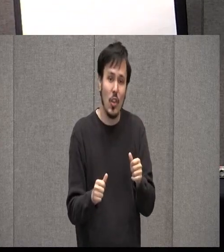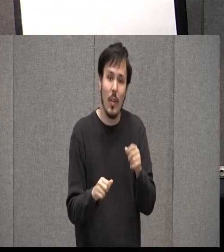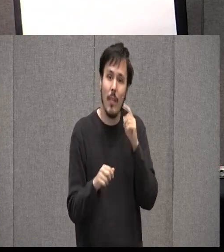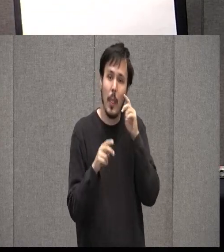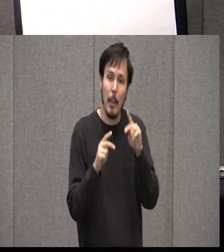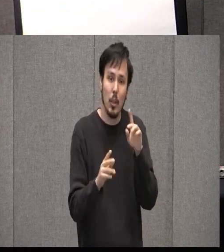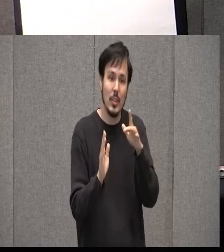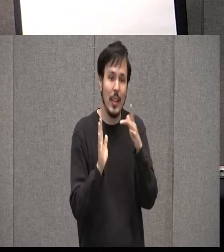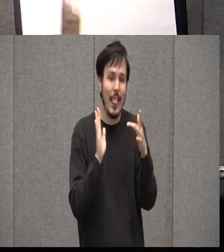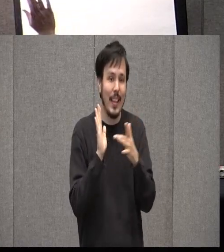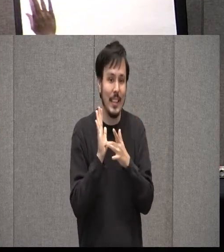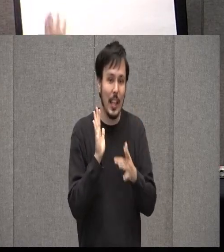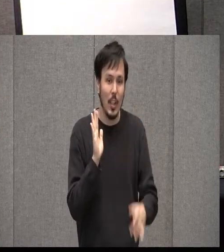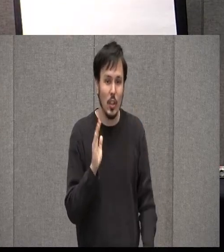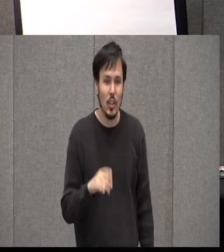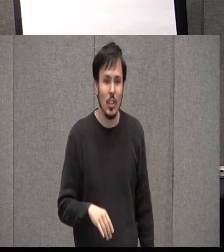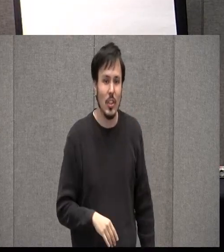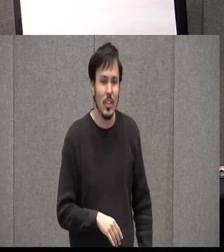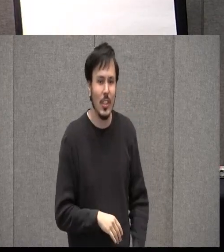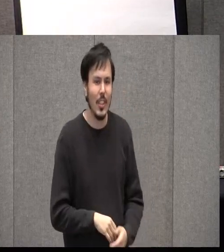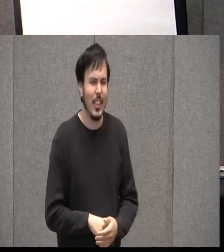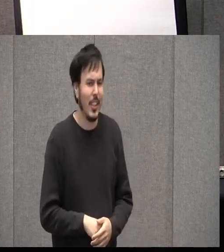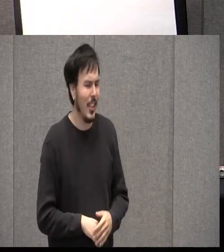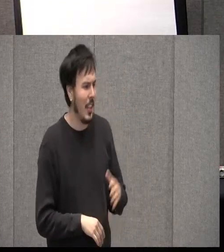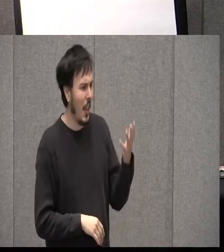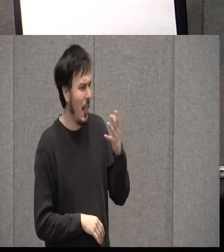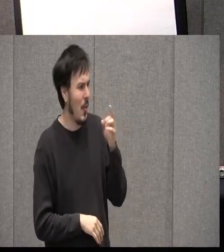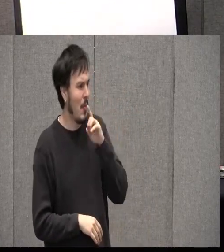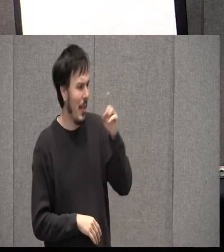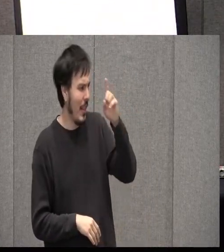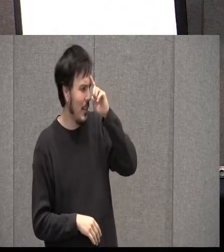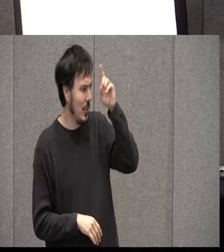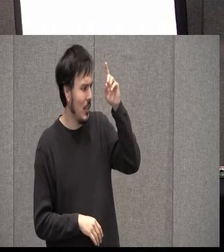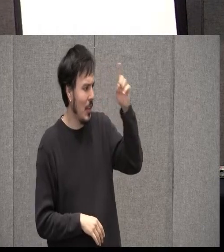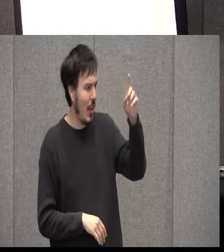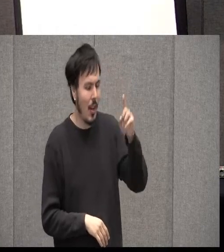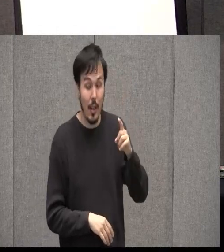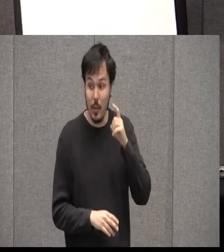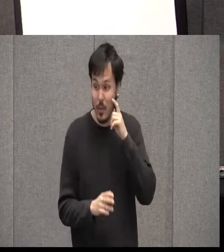[Ms Potter] He looks so cool and tall and elongated. Right, and that's, if you notice when you step outside,